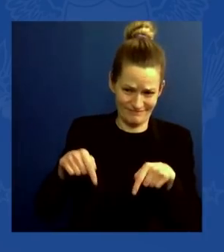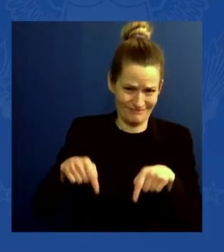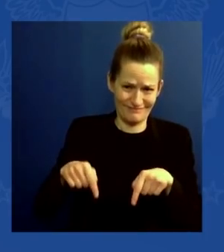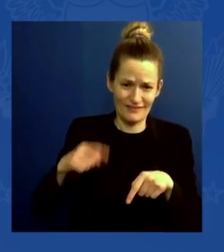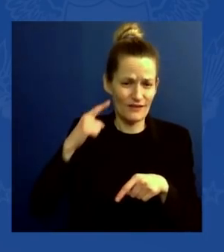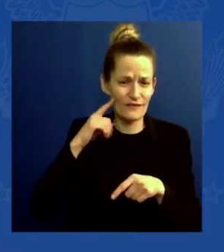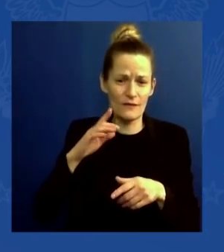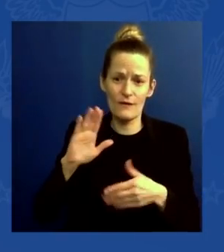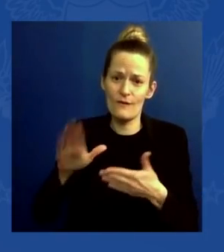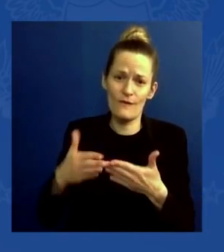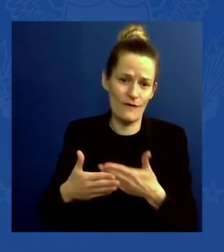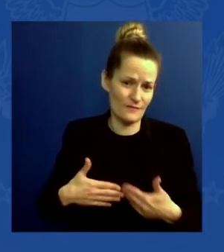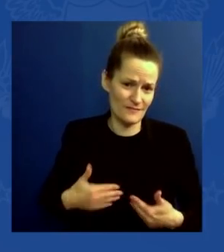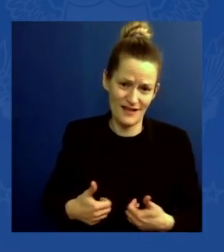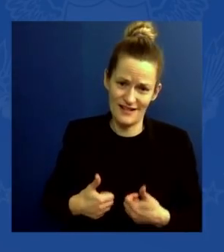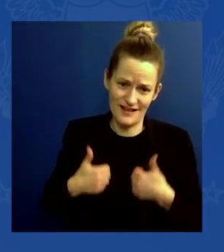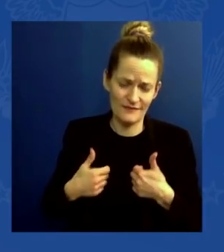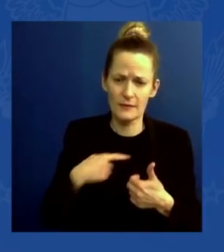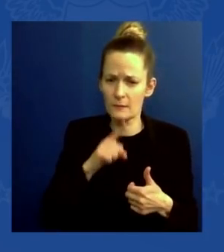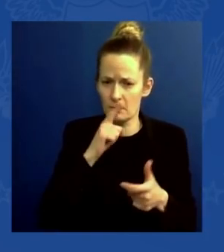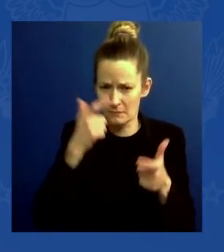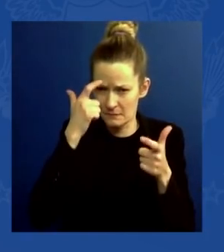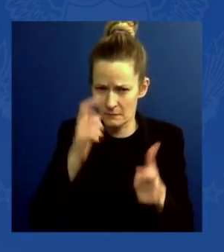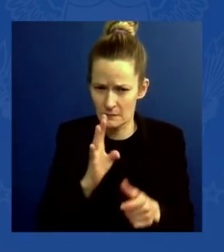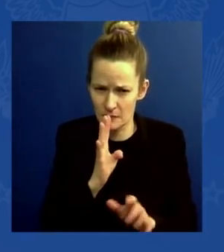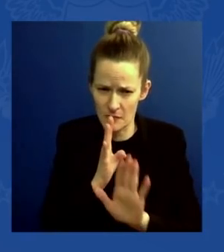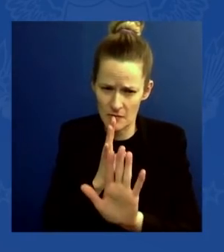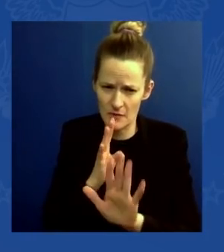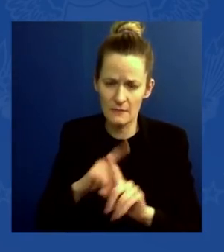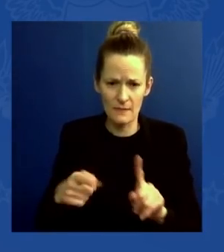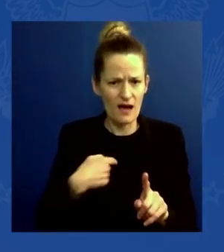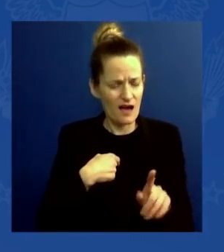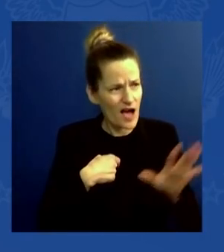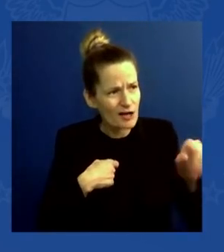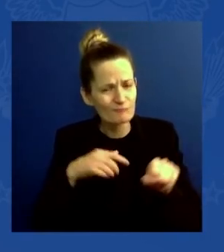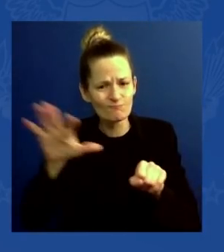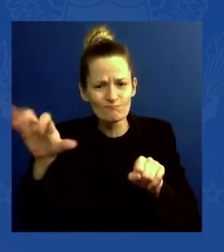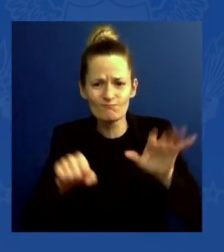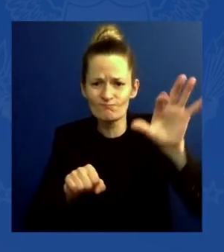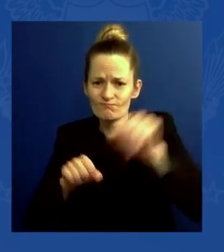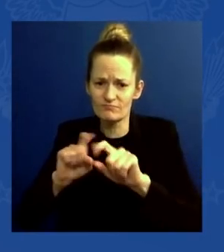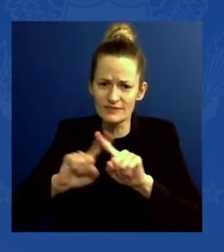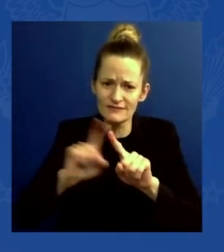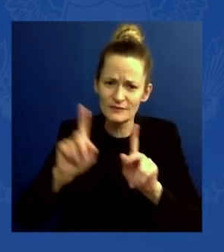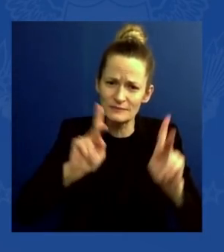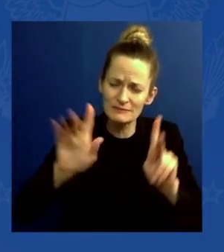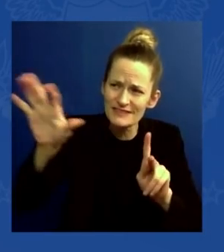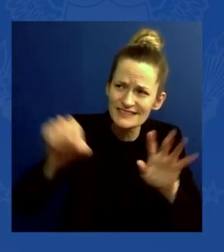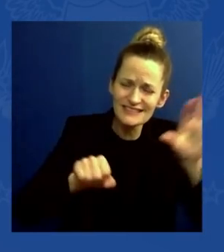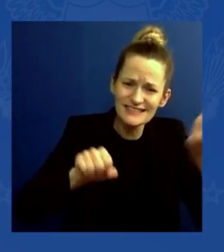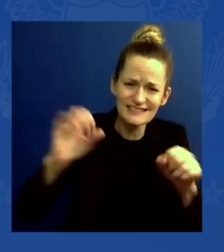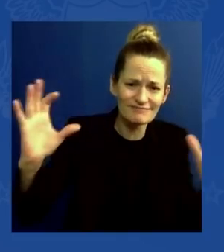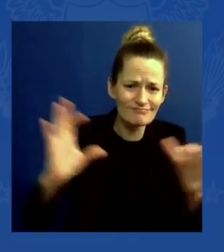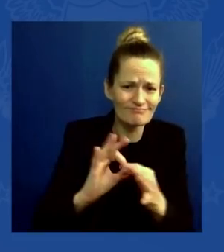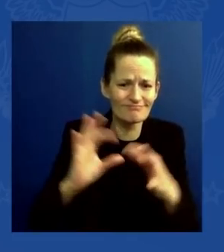just by making the overwhelming point that -- that you can't have all you want.